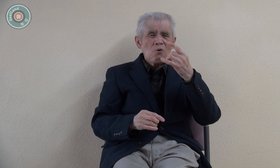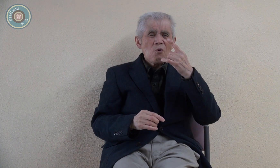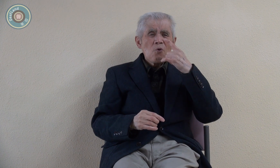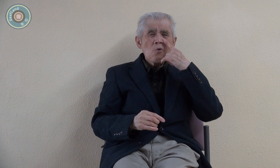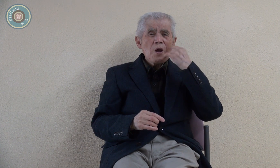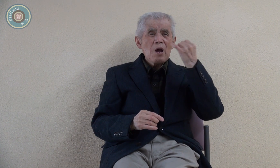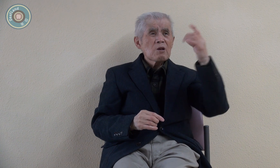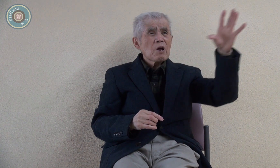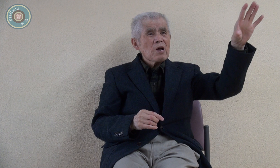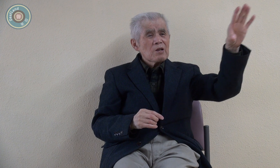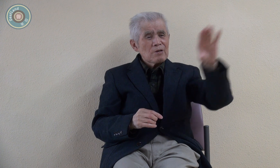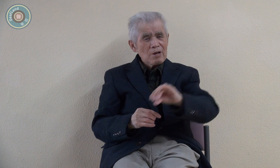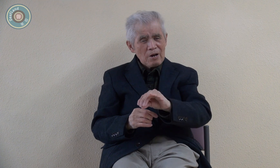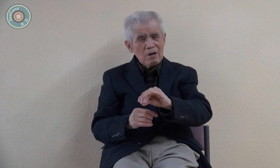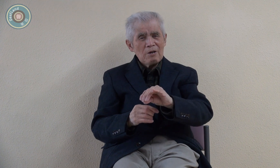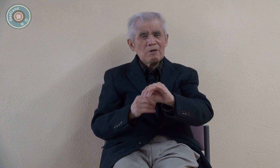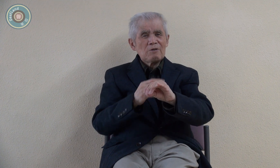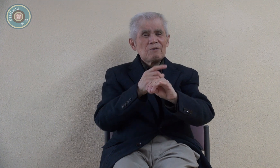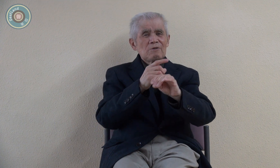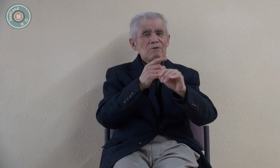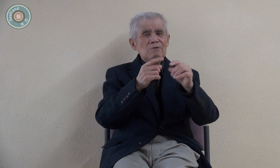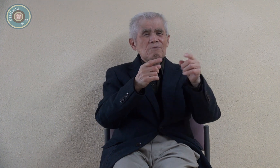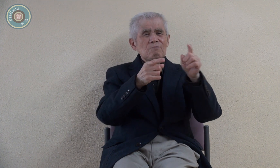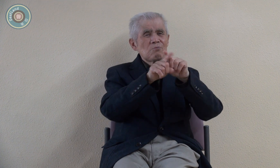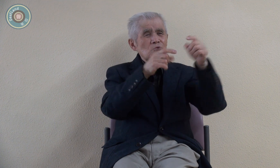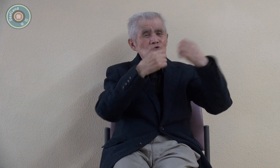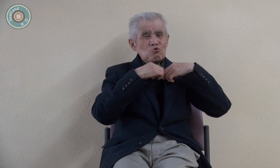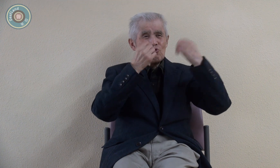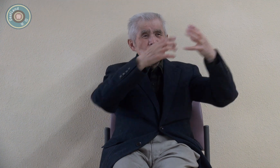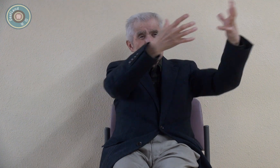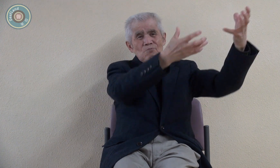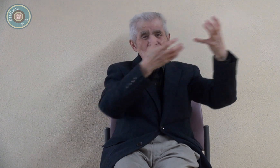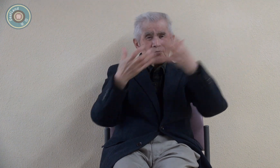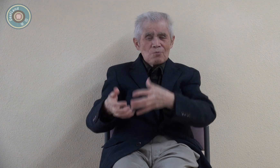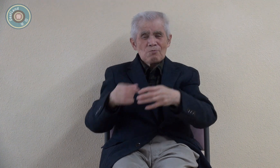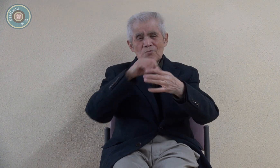By then, my mother had returned home